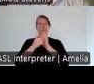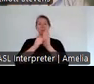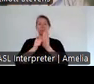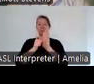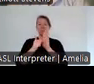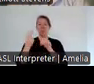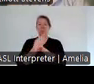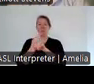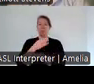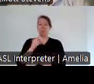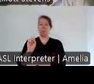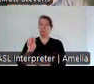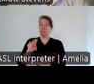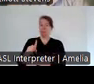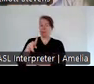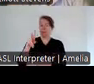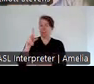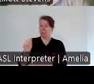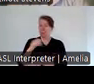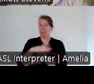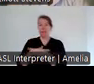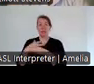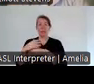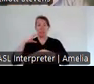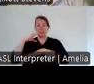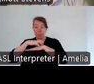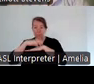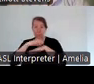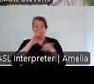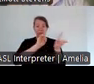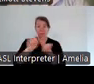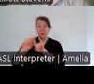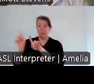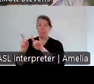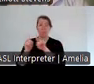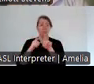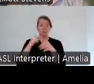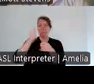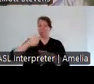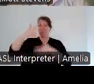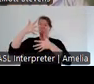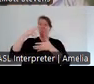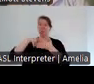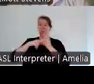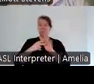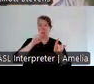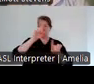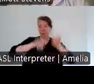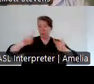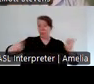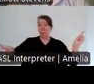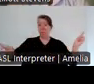They make digital books with Manifold or with Pressbooks. Um, and so these students are definitely working on digital projects